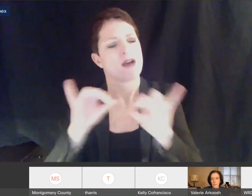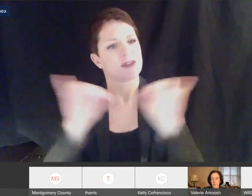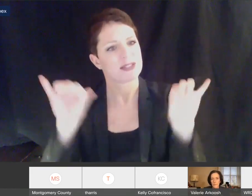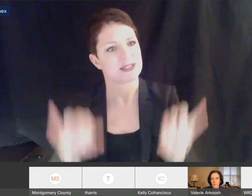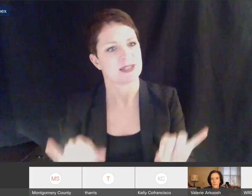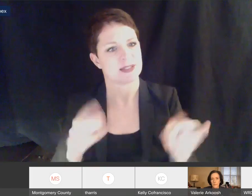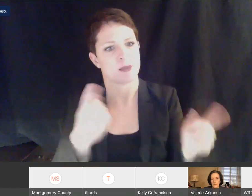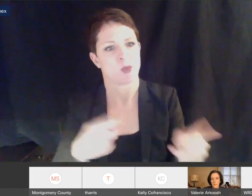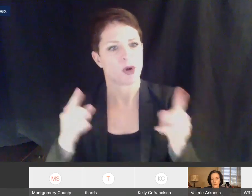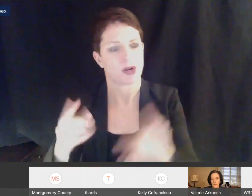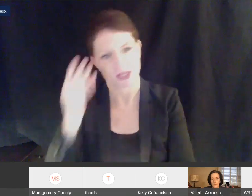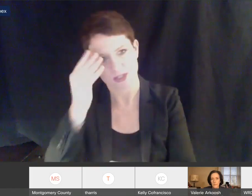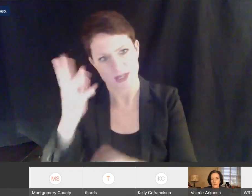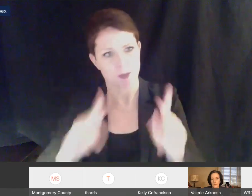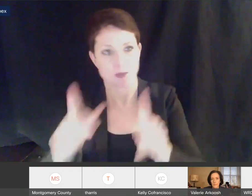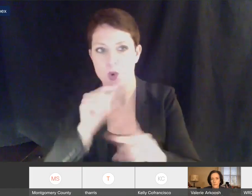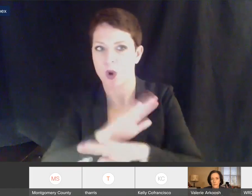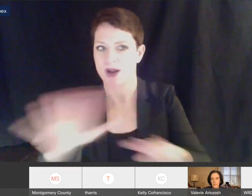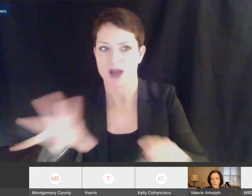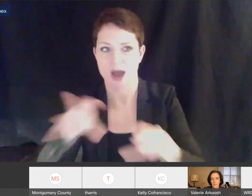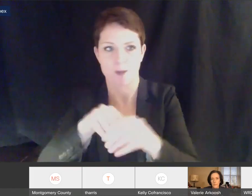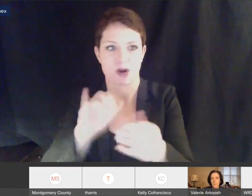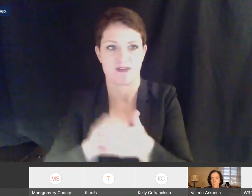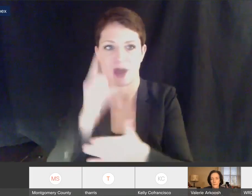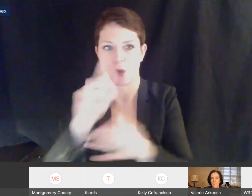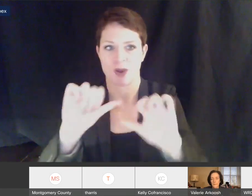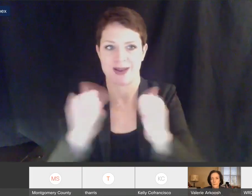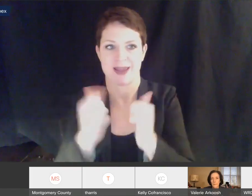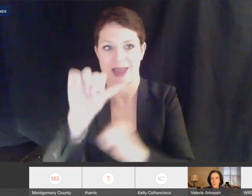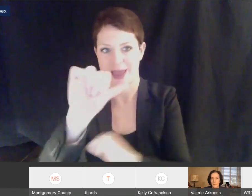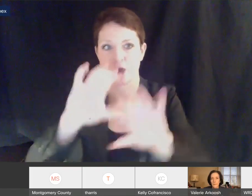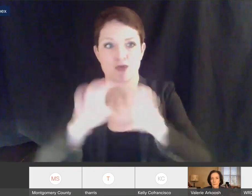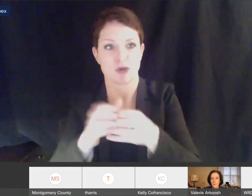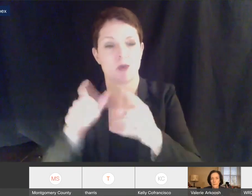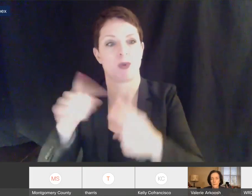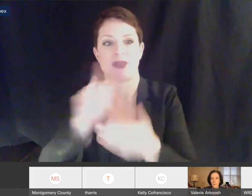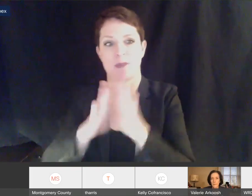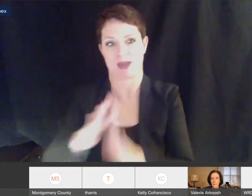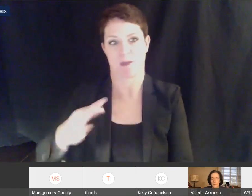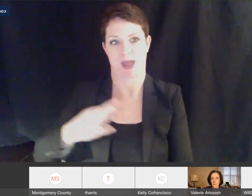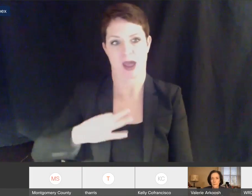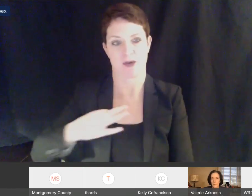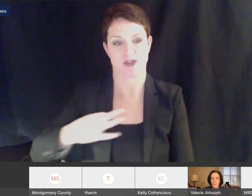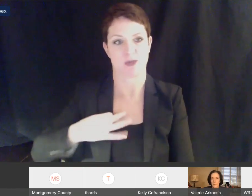notify people who are not part of this 1A group when they are eligible to get the vaccine?